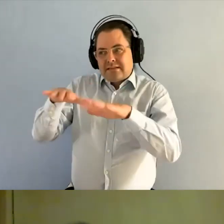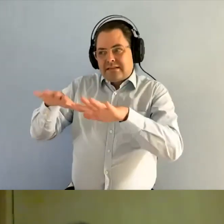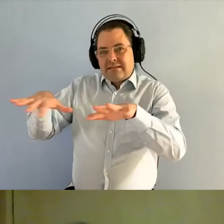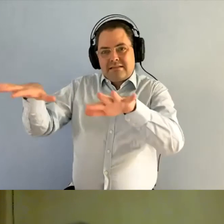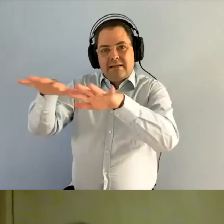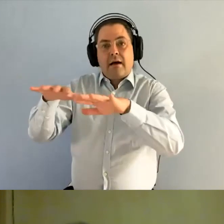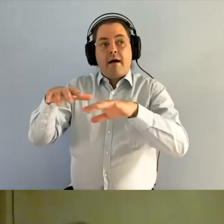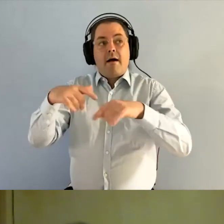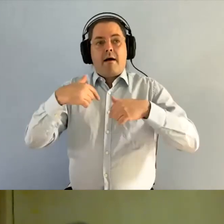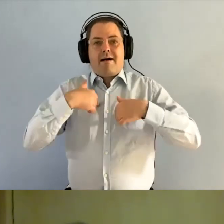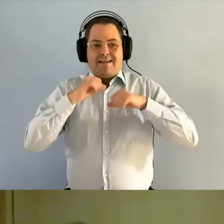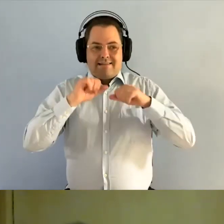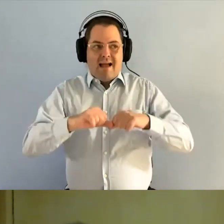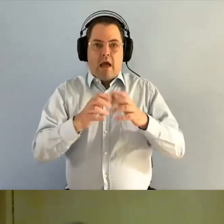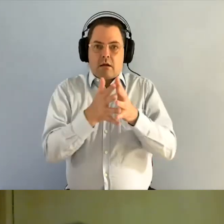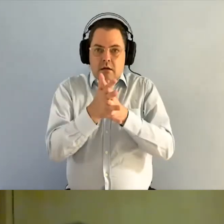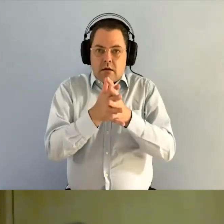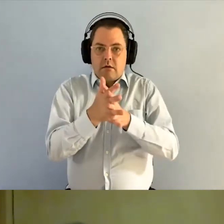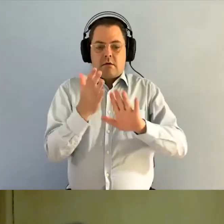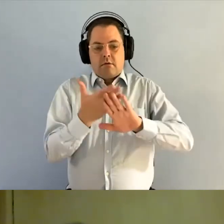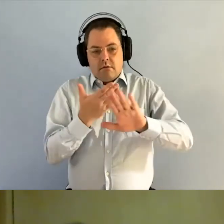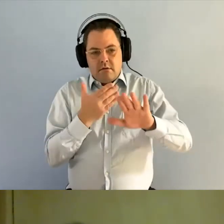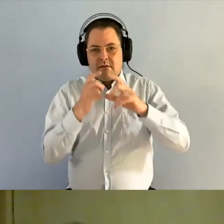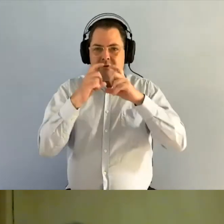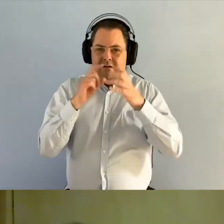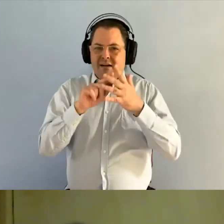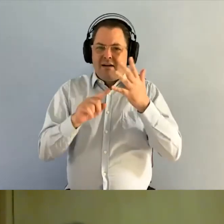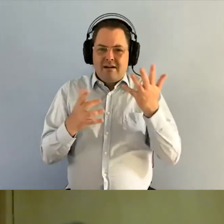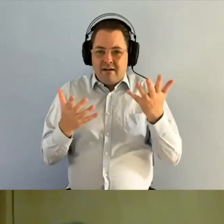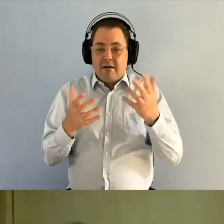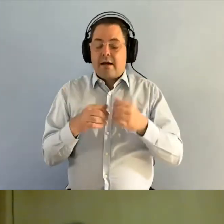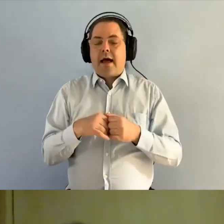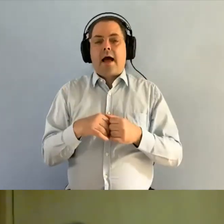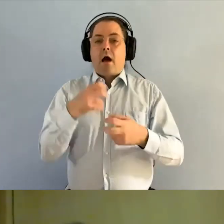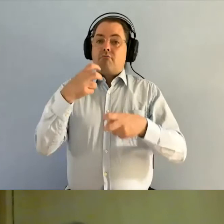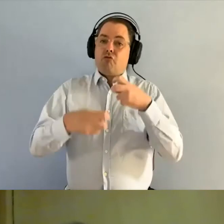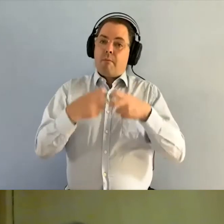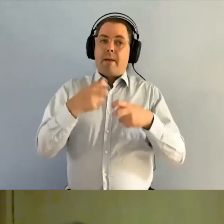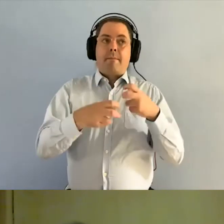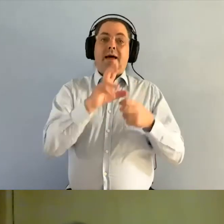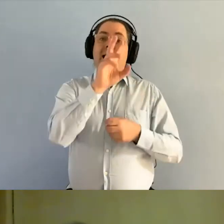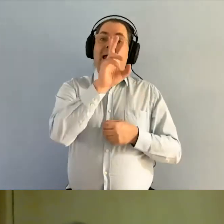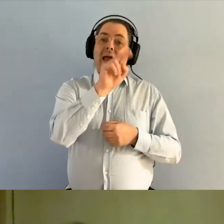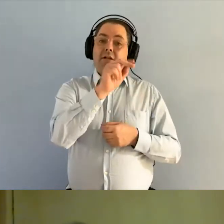. We needed more awareness about